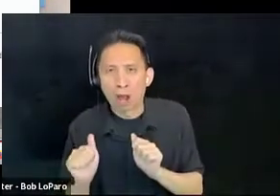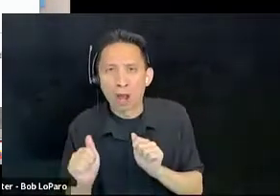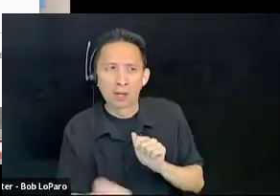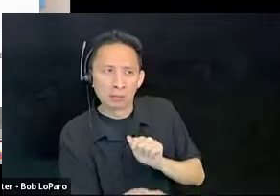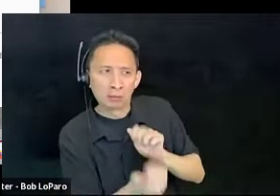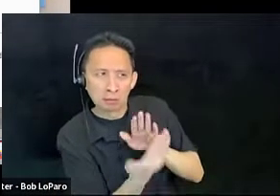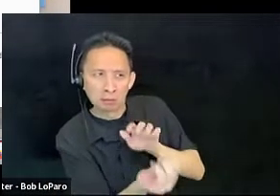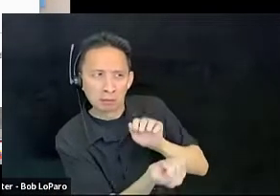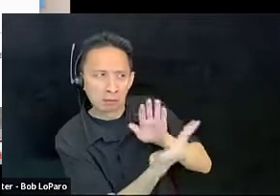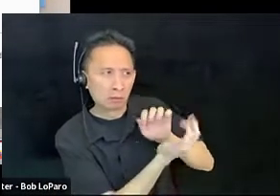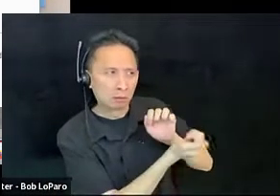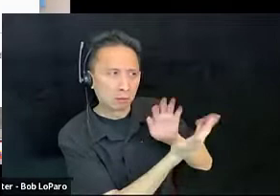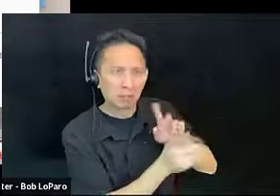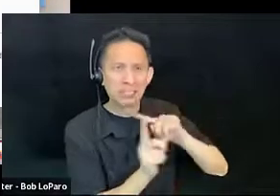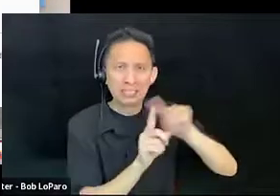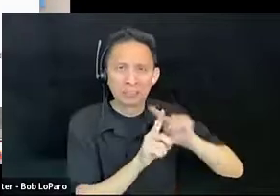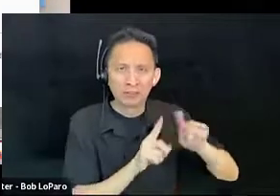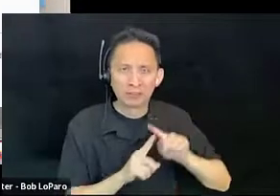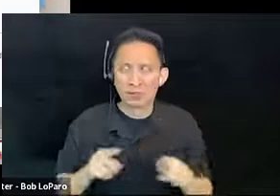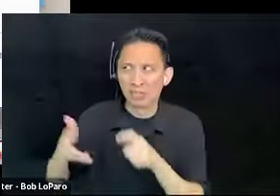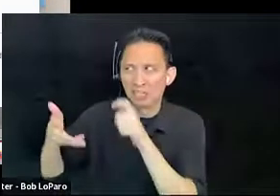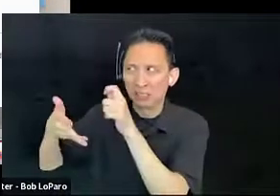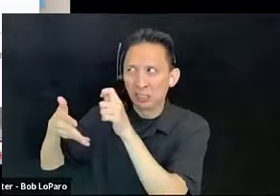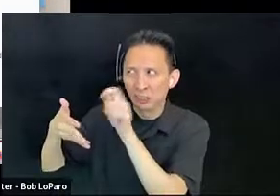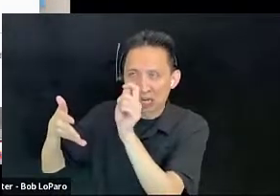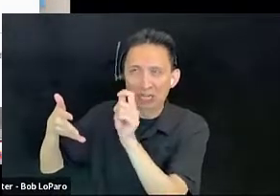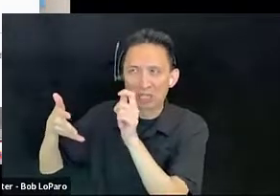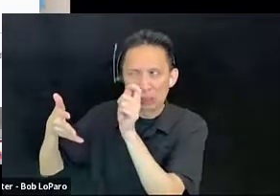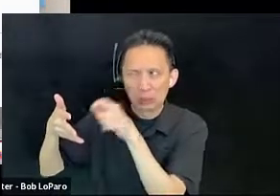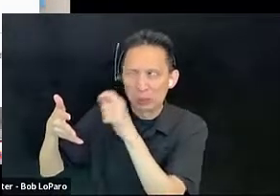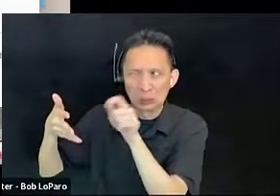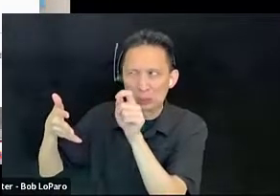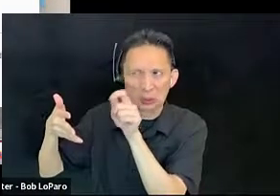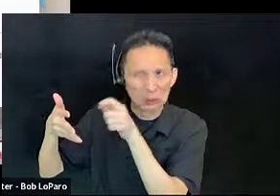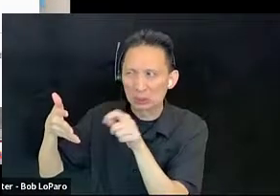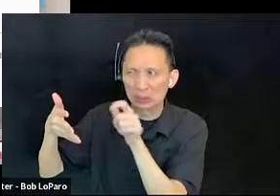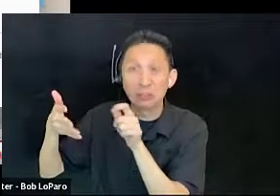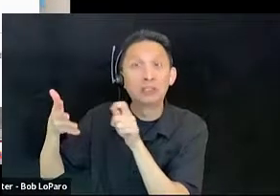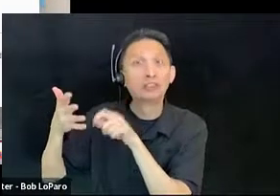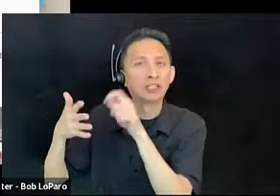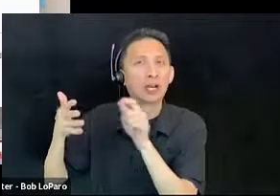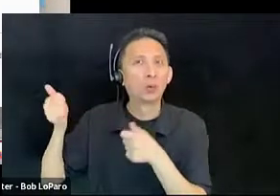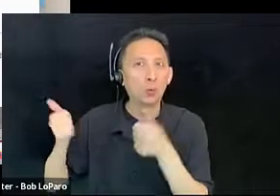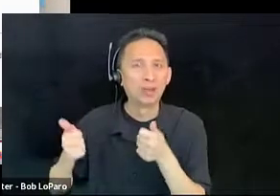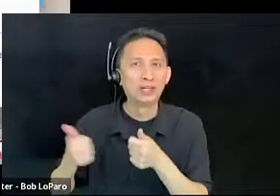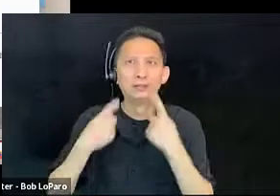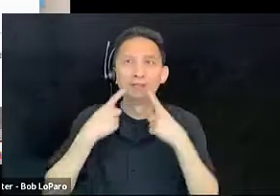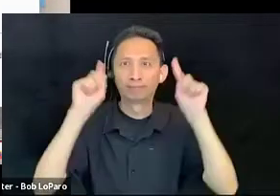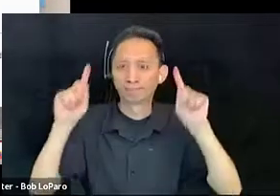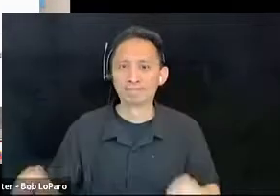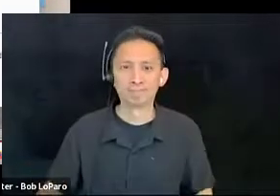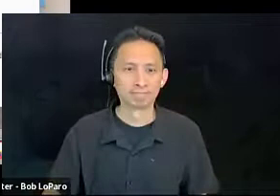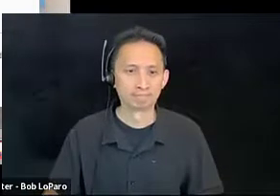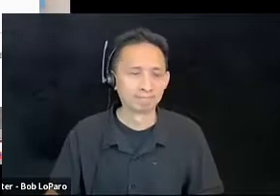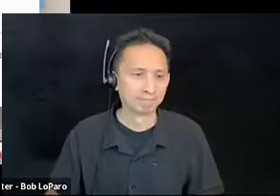And so, this is phase one, right? Emerging, pre-symbolic, concrete, and abstract.